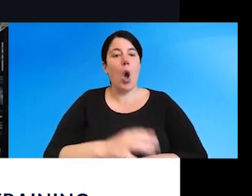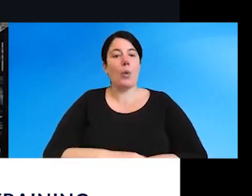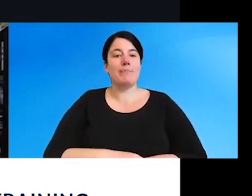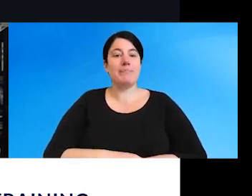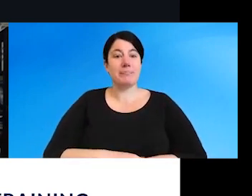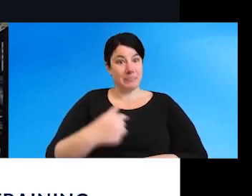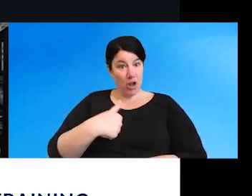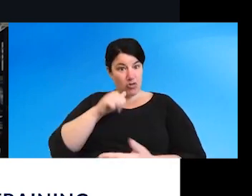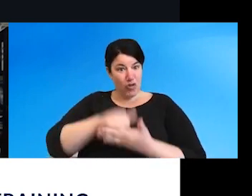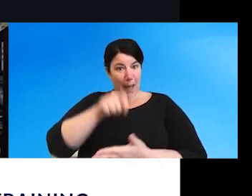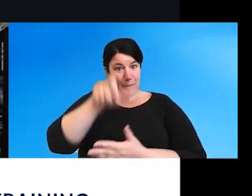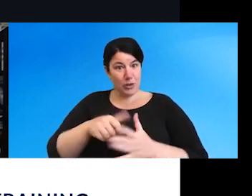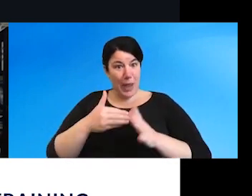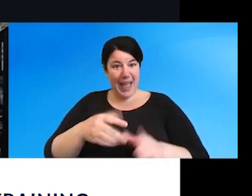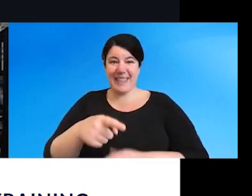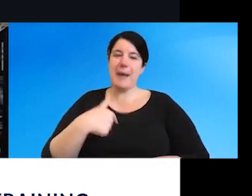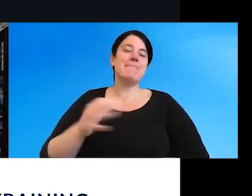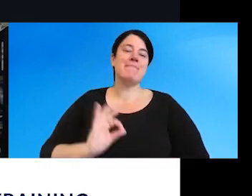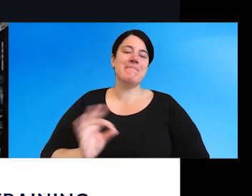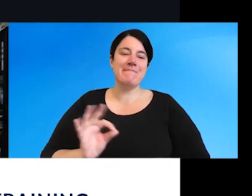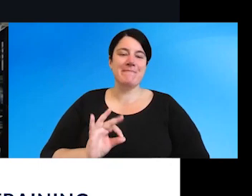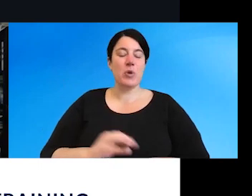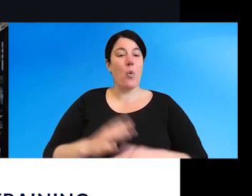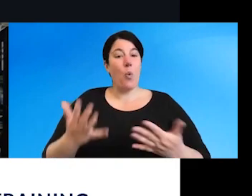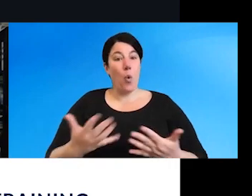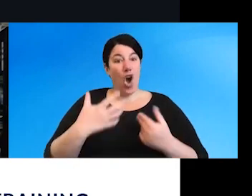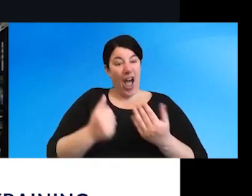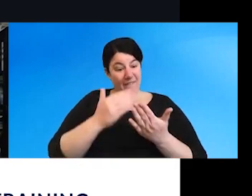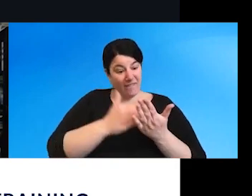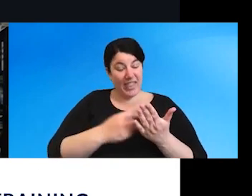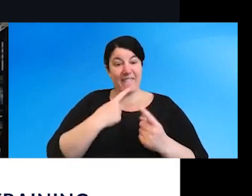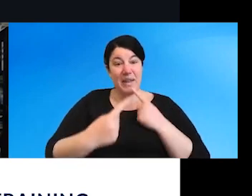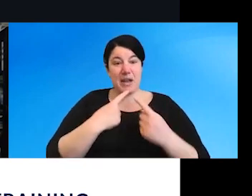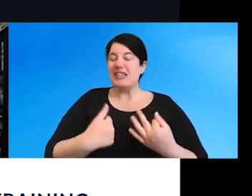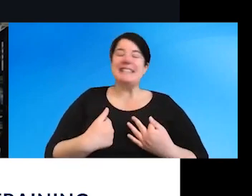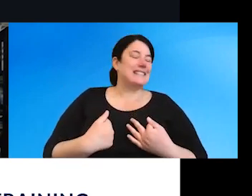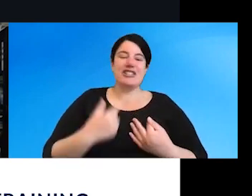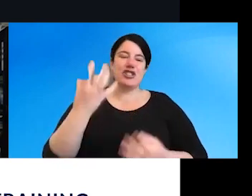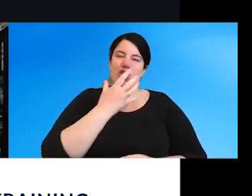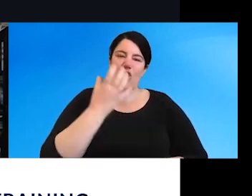person to answer that question, or I don't have that information on hand, I'm sorry.